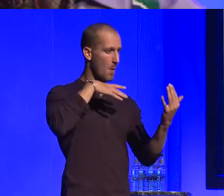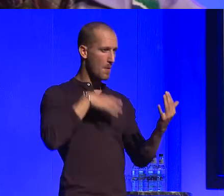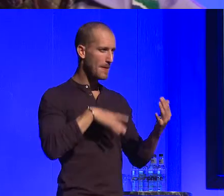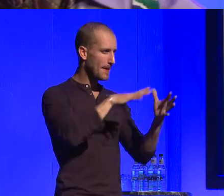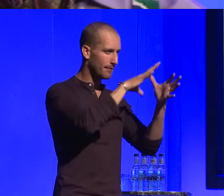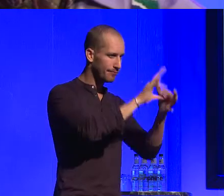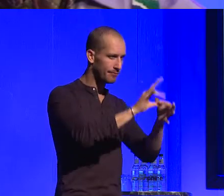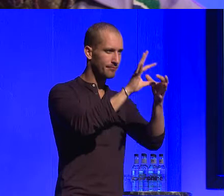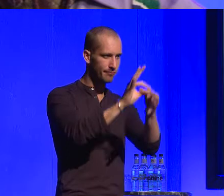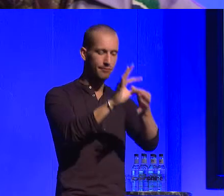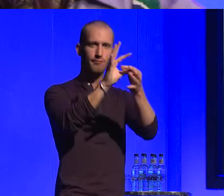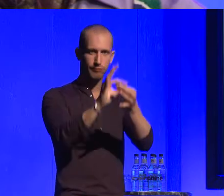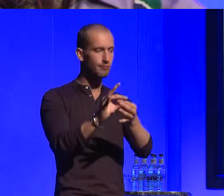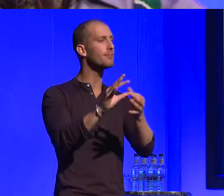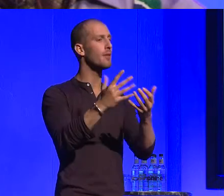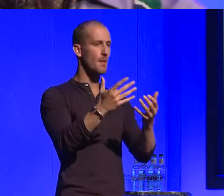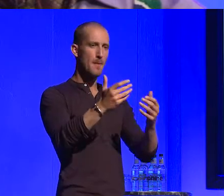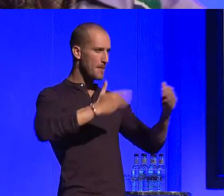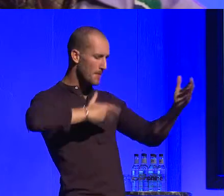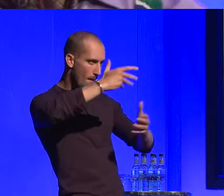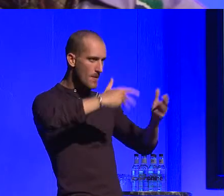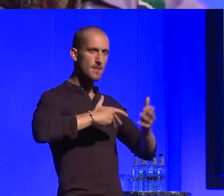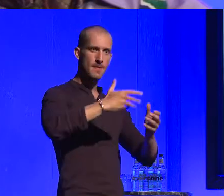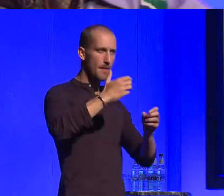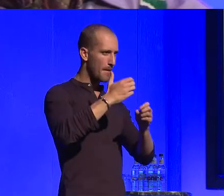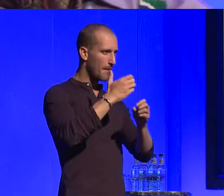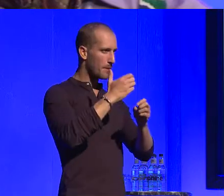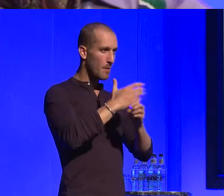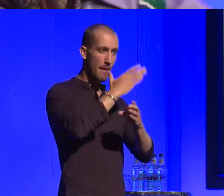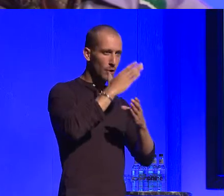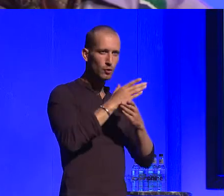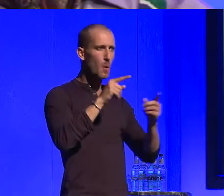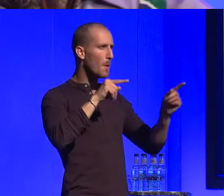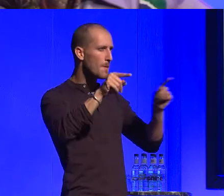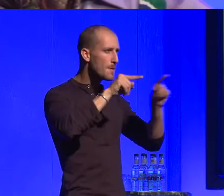single individual and ensures that everyone counts, and really tackles some of those health